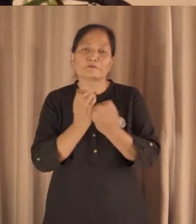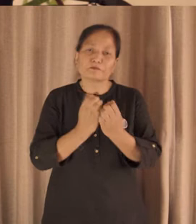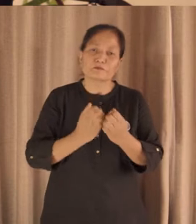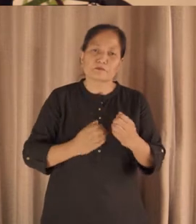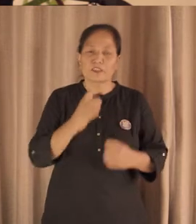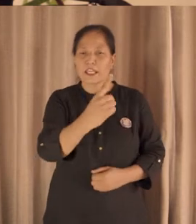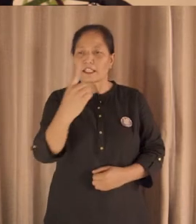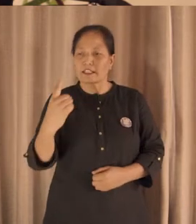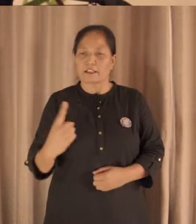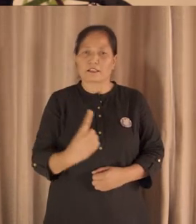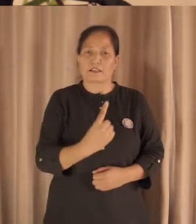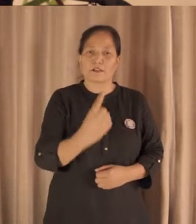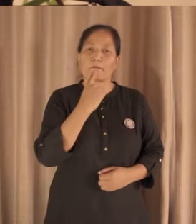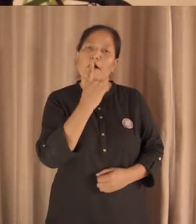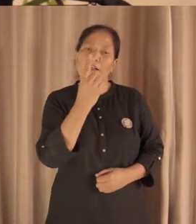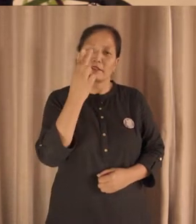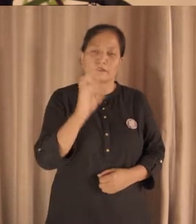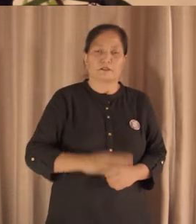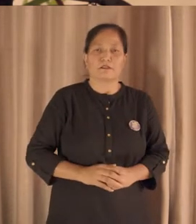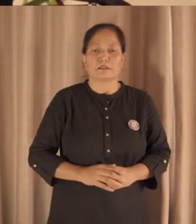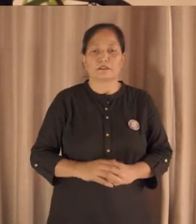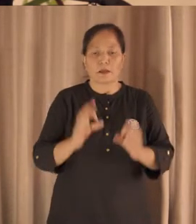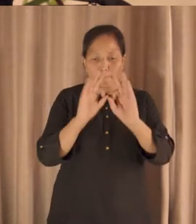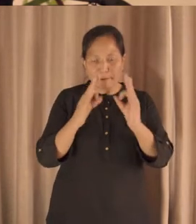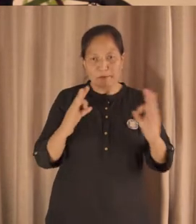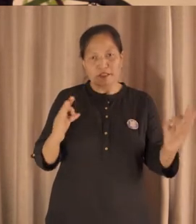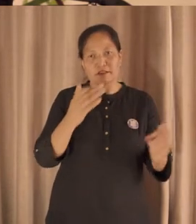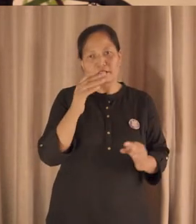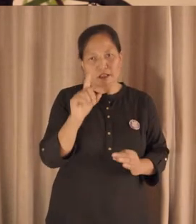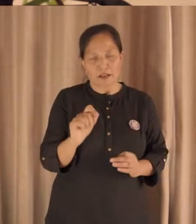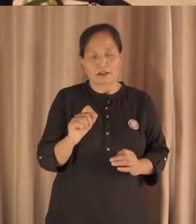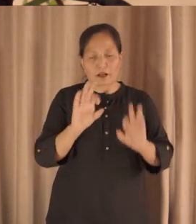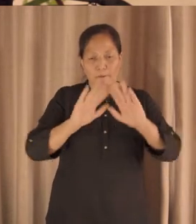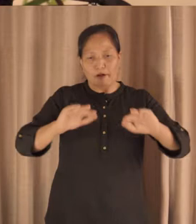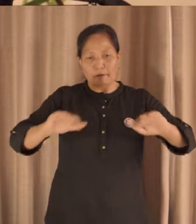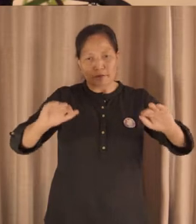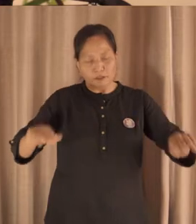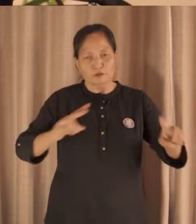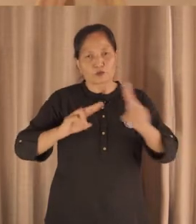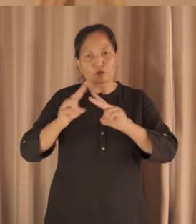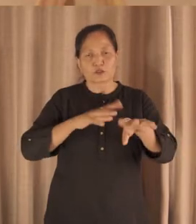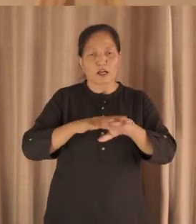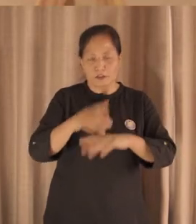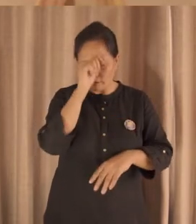G: This is a very important and difficult question and one that is not much discussed in Nepal. First, it is called “lands” and not “land” in English, which when